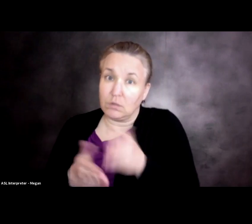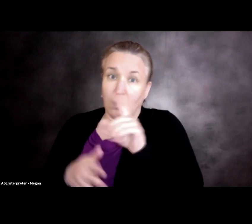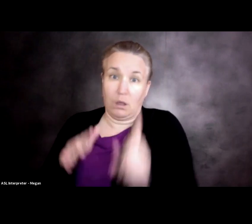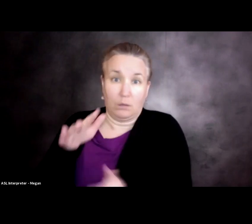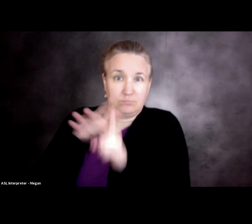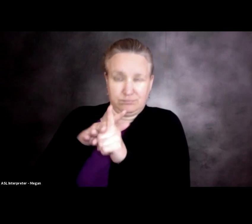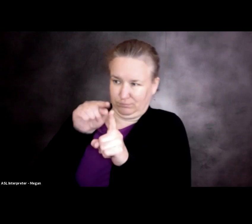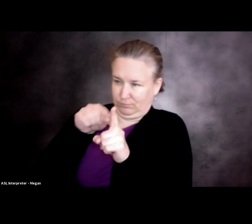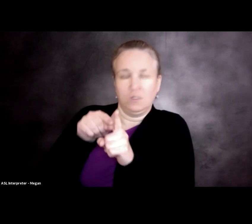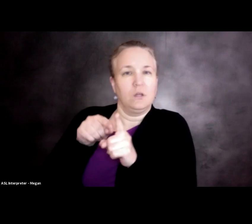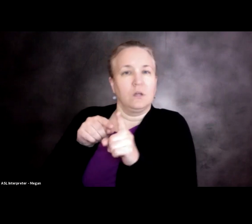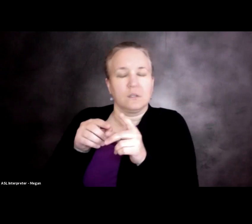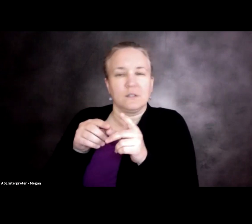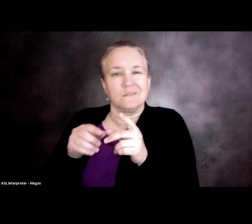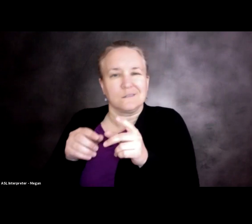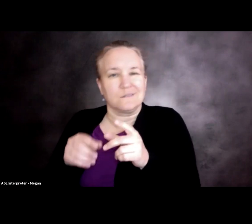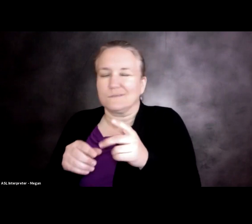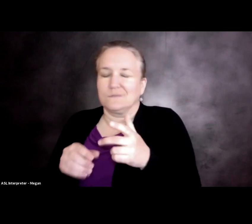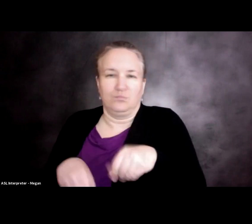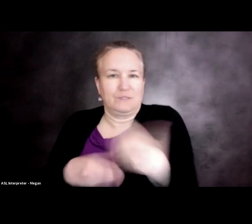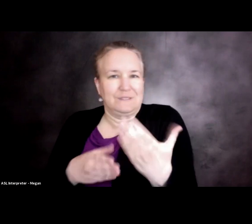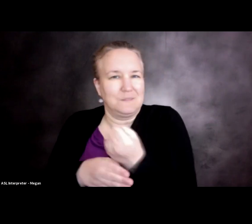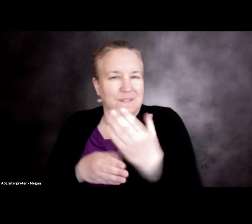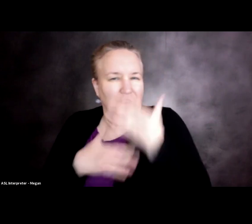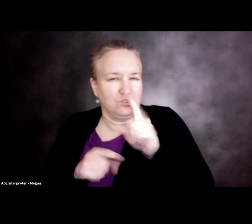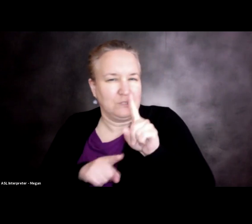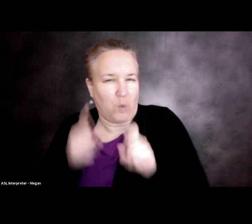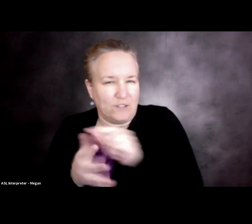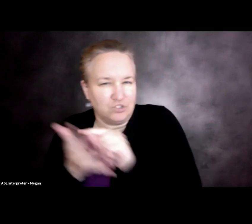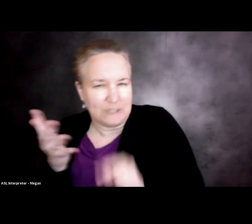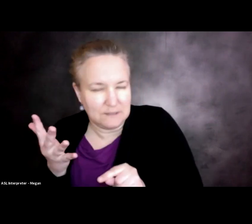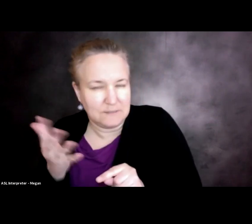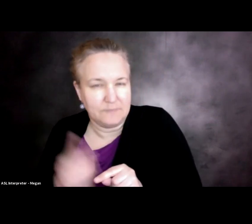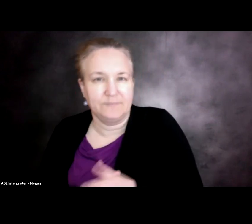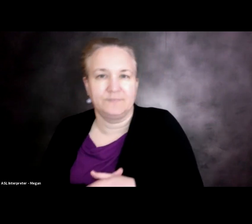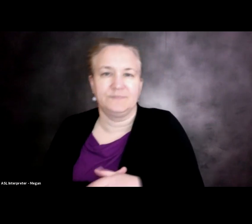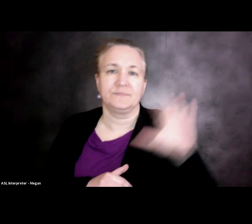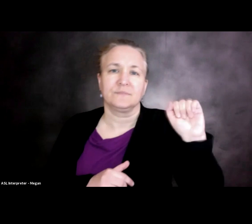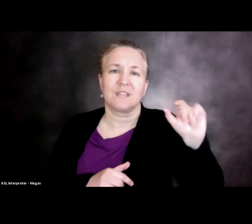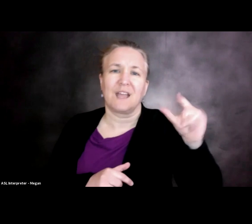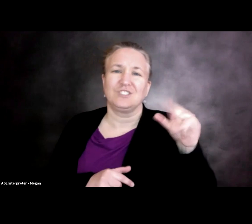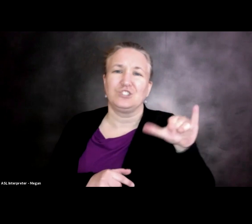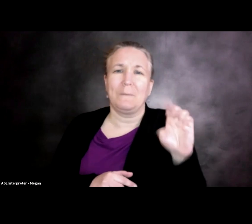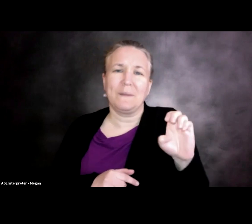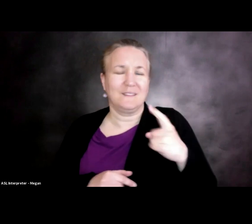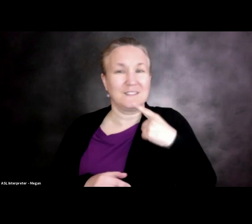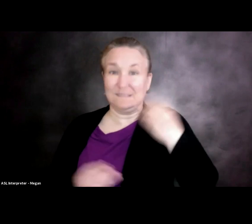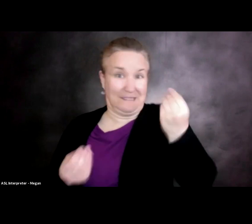several interesting questions. Achebe does not tell us if the missionary was a young man